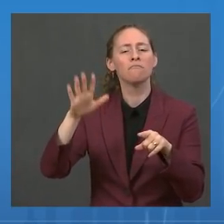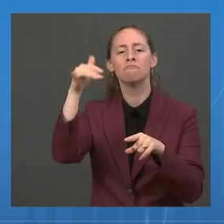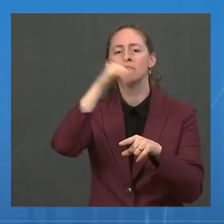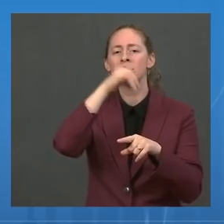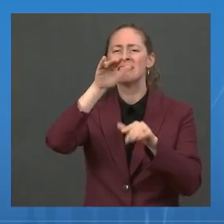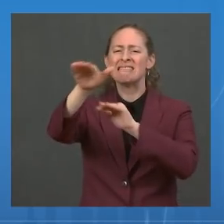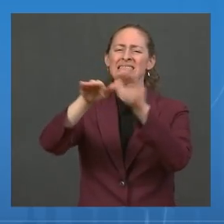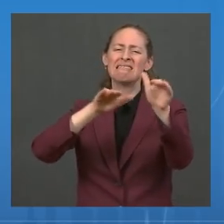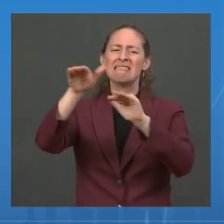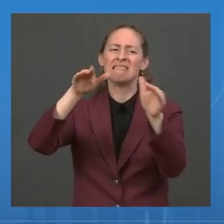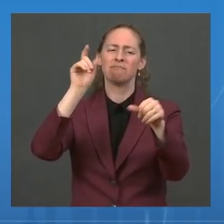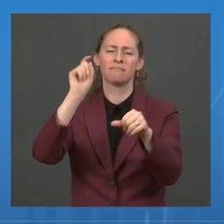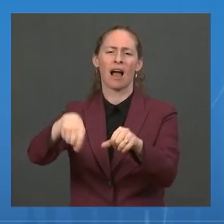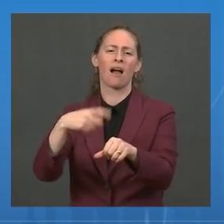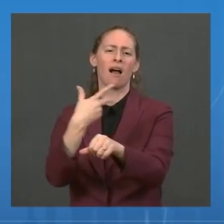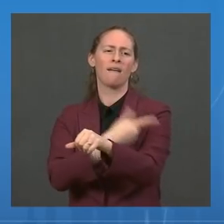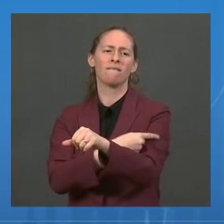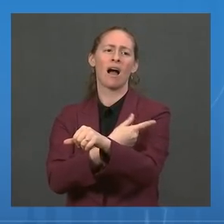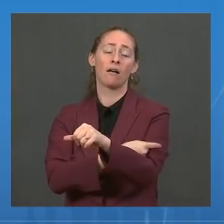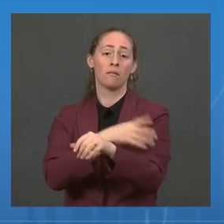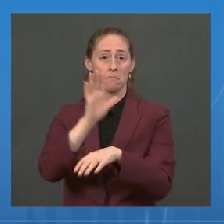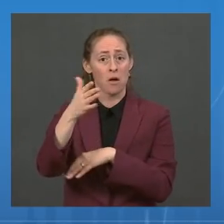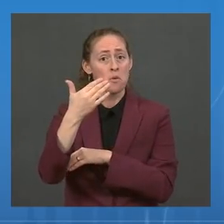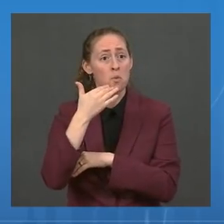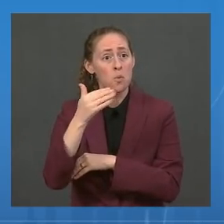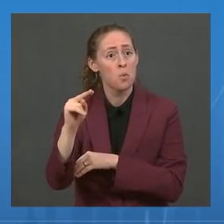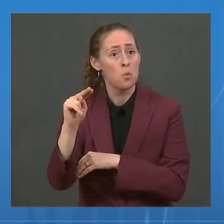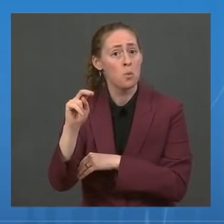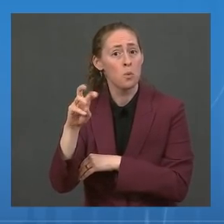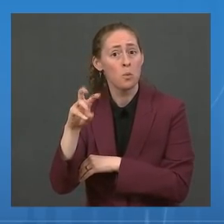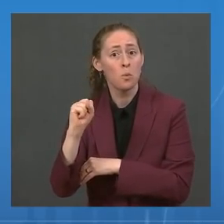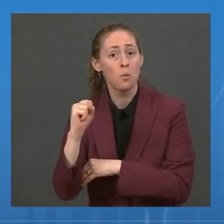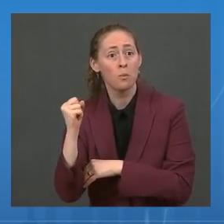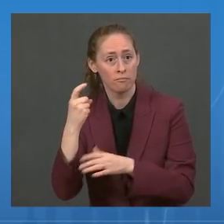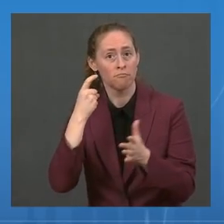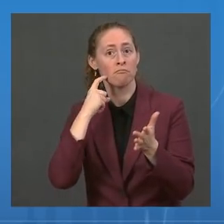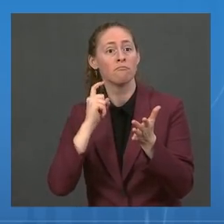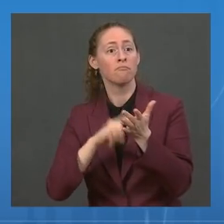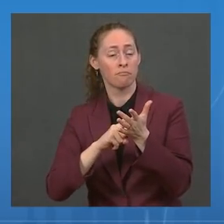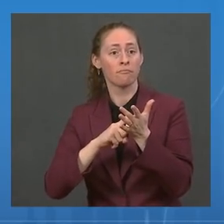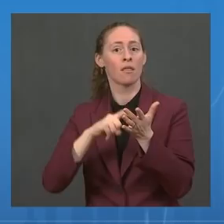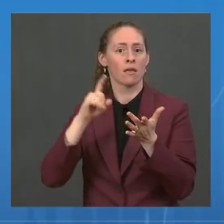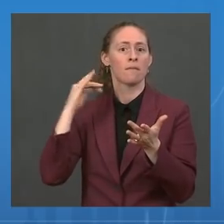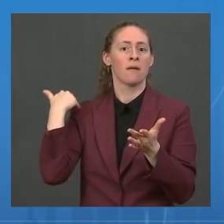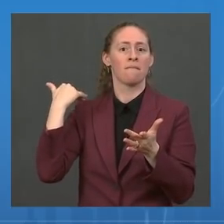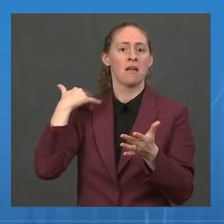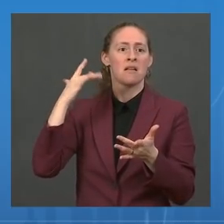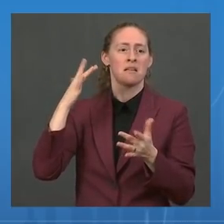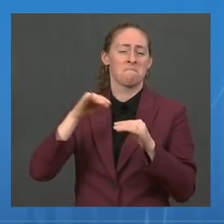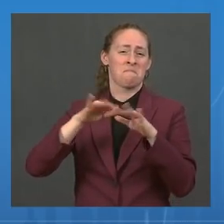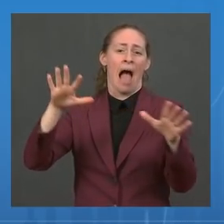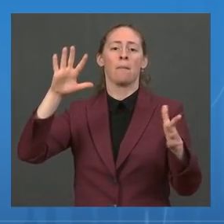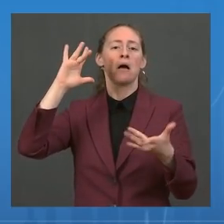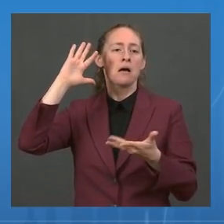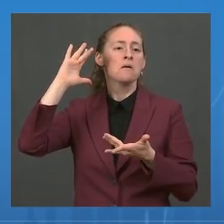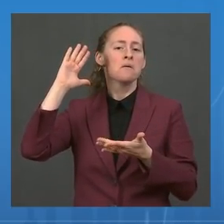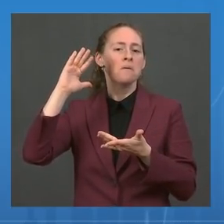So, it's good news that we're starting to see a turning around of the curve and coming down. That is not an excuse to walk away